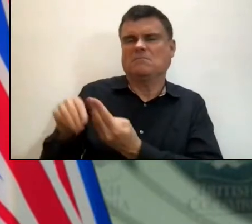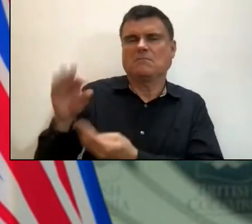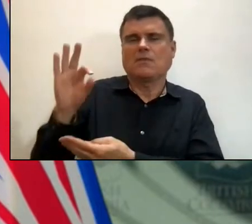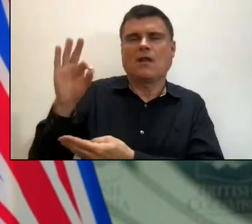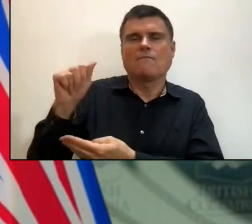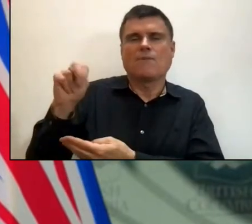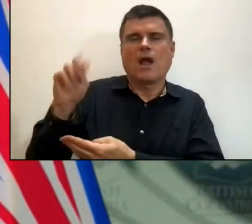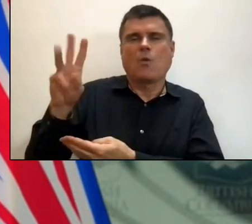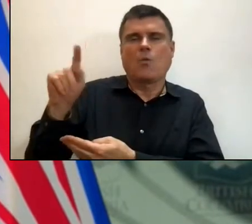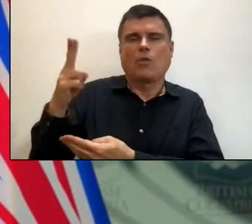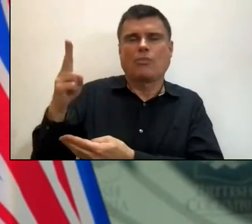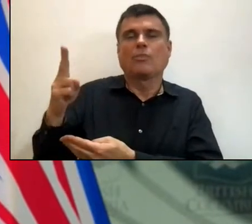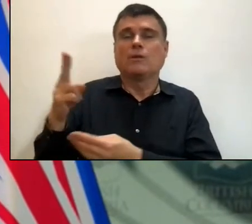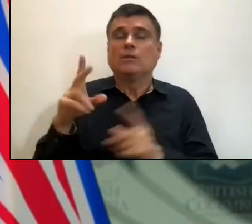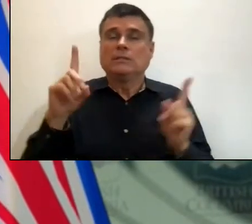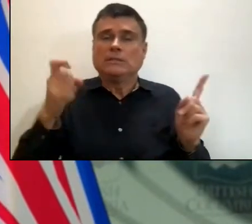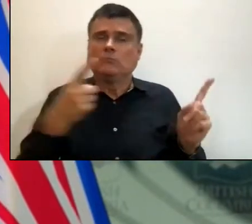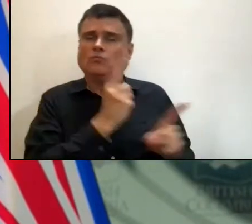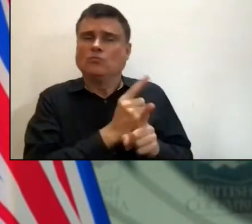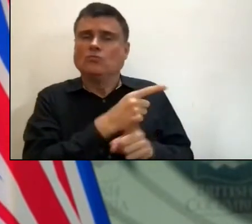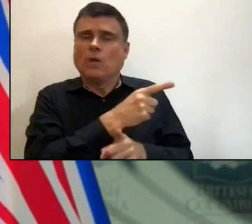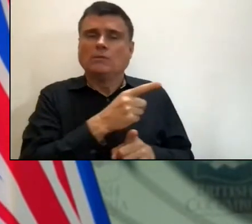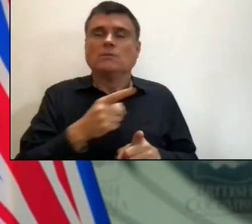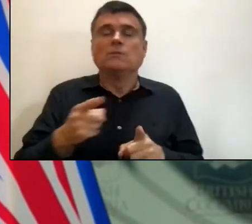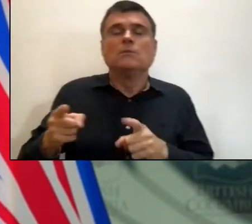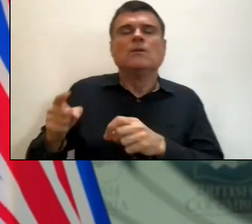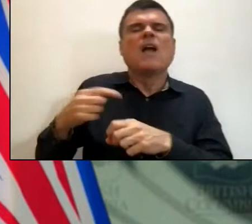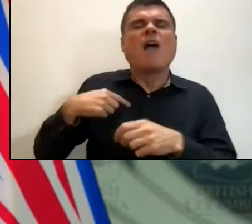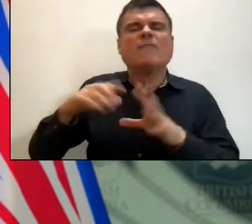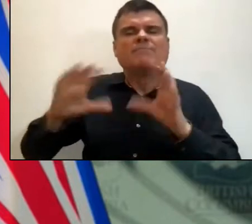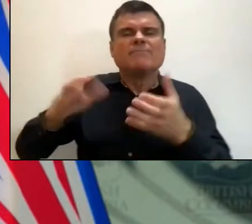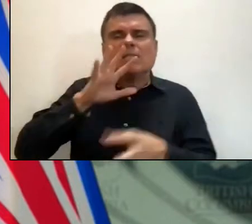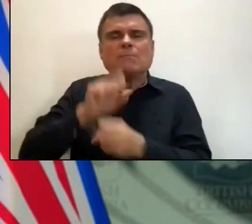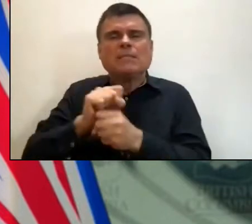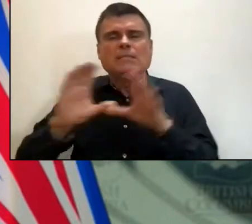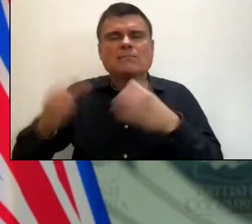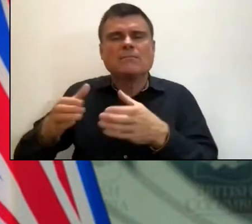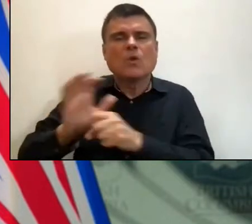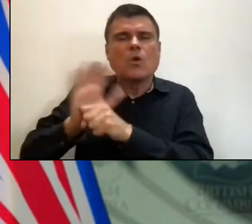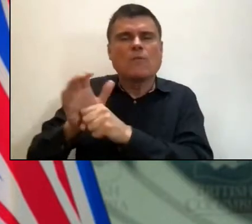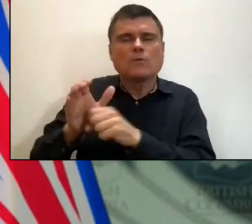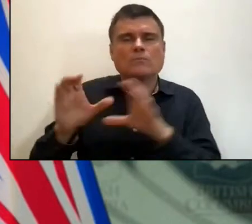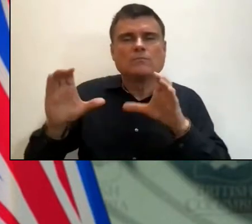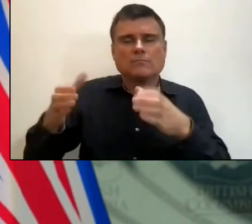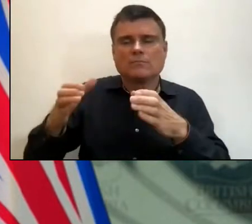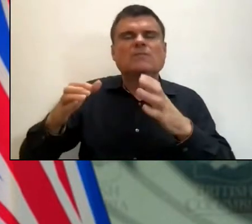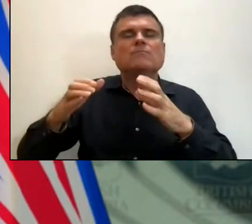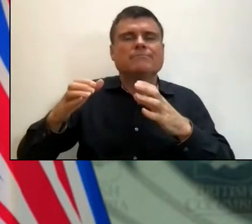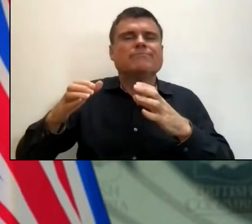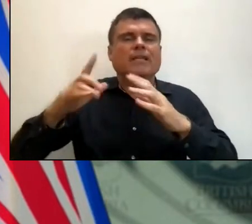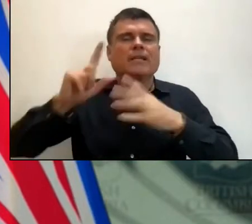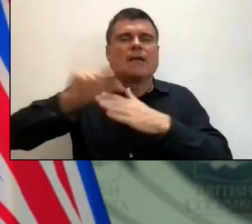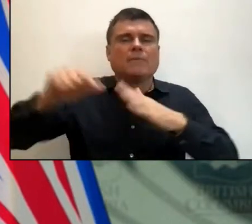working group met today and this is one of the items we discussed and there will be more information on the kind of